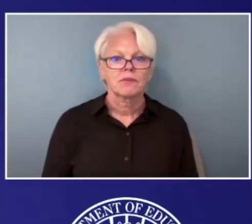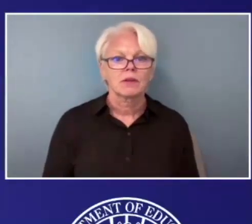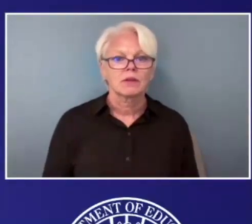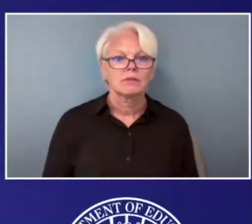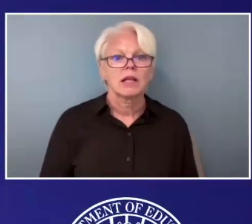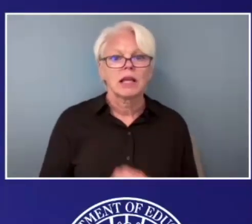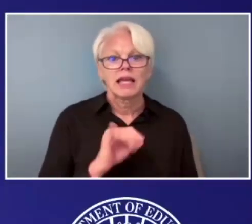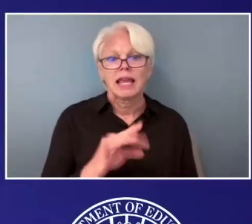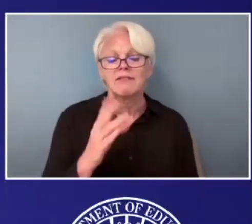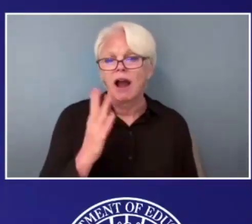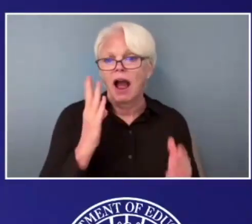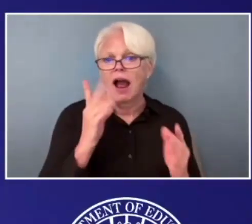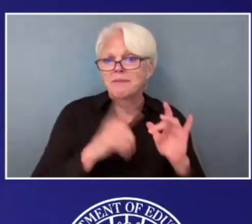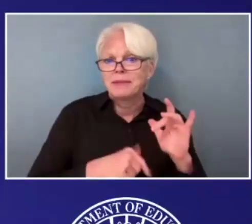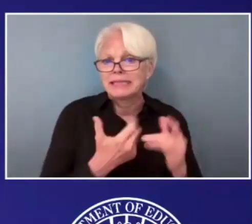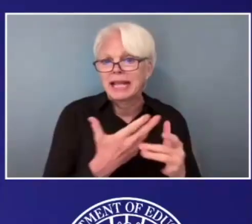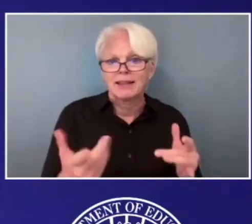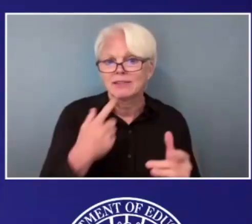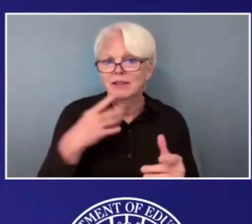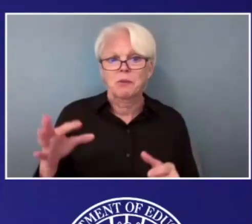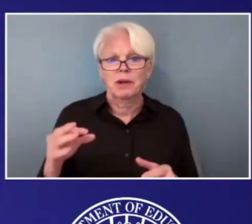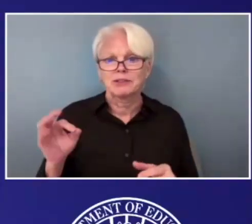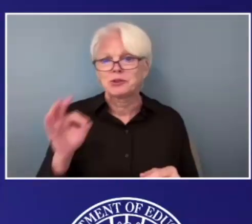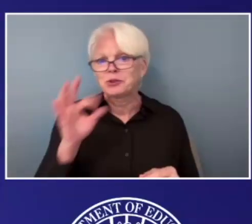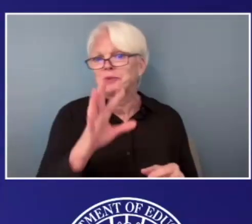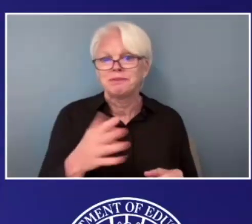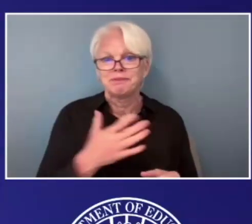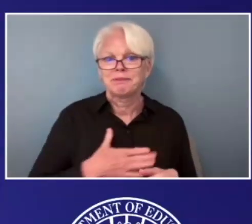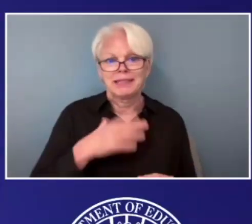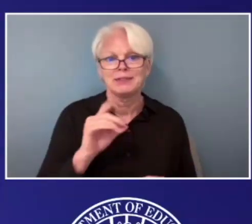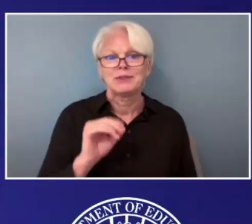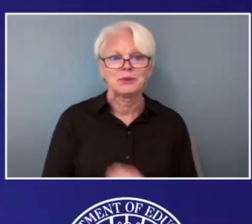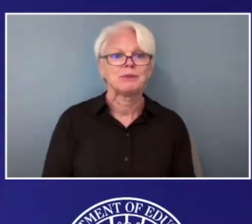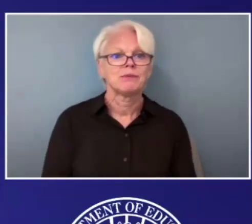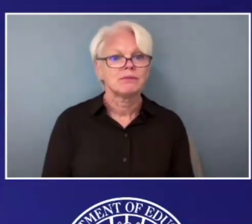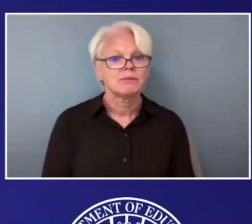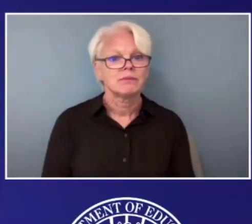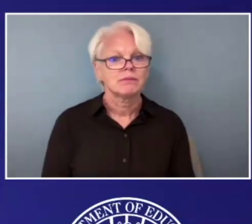missed anything that somebody else wants to capture, please do. So we're ready to move on?